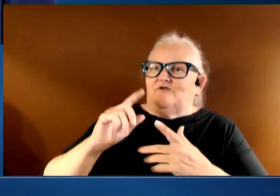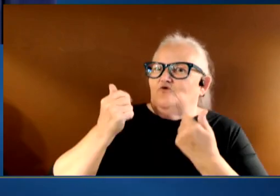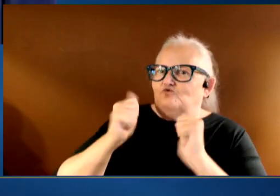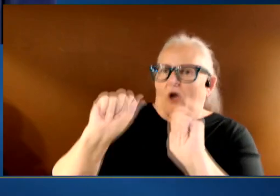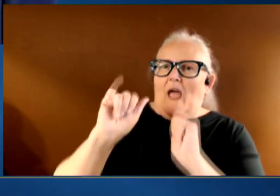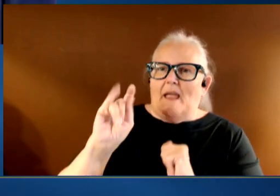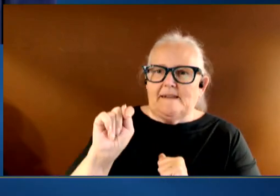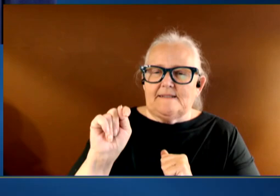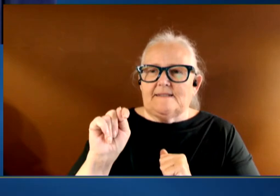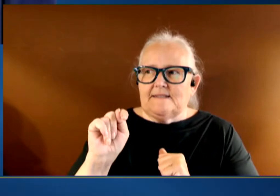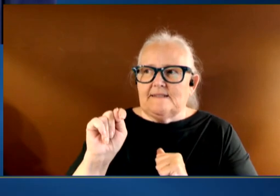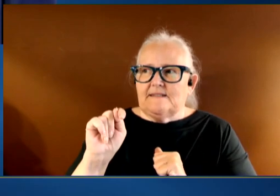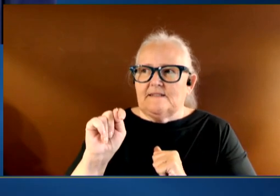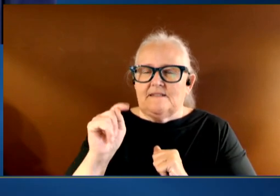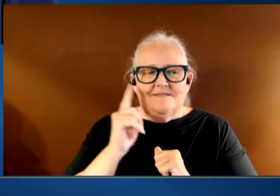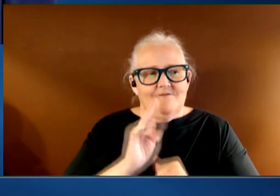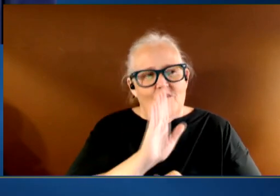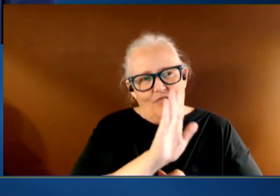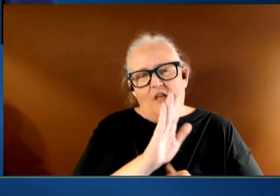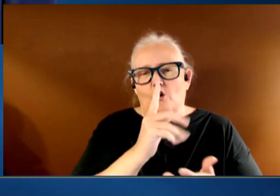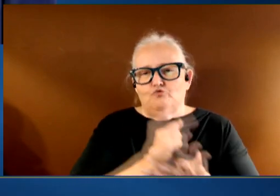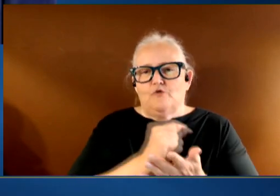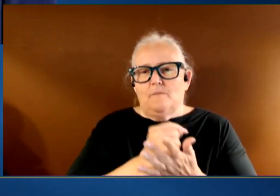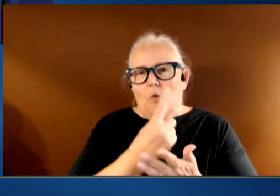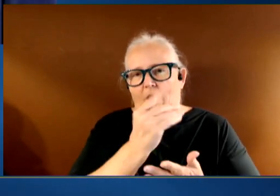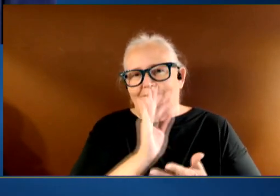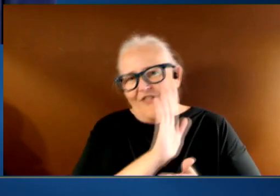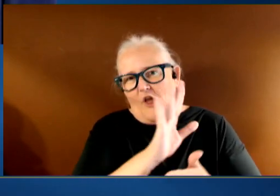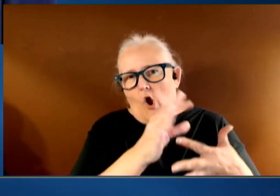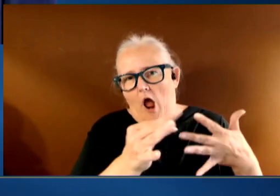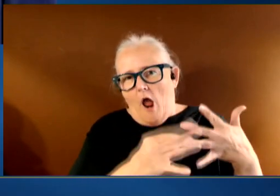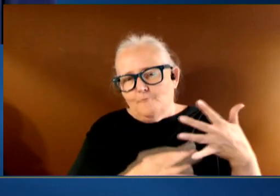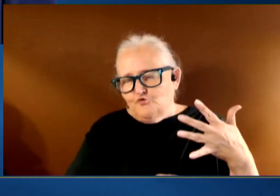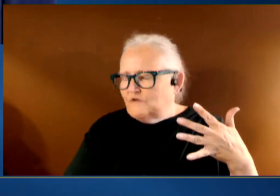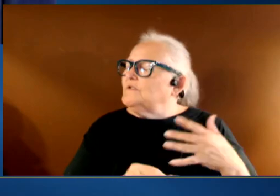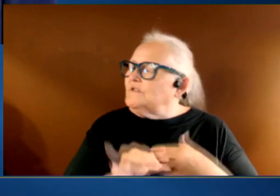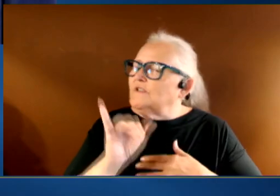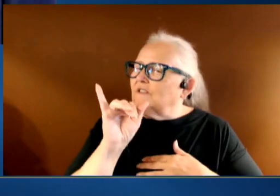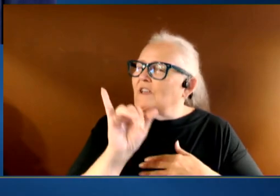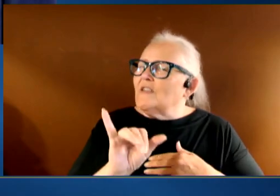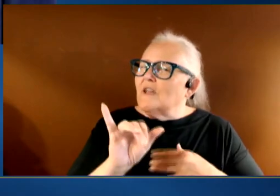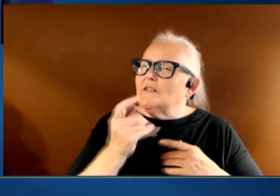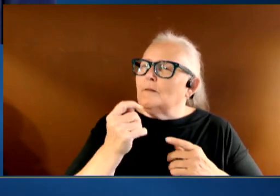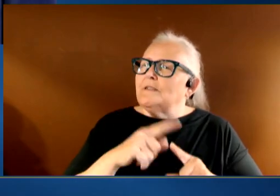as a treatment option, I think it's a different perspective coming from a lot of our parents